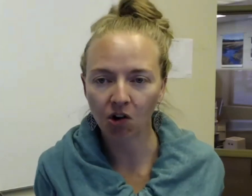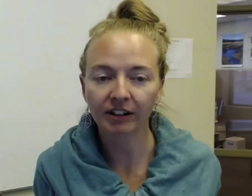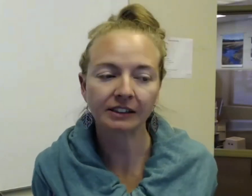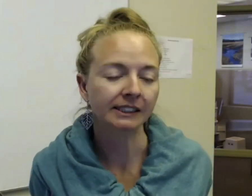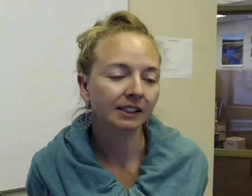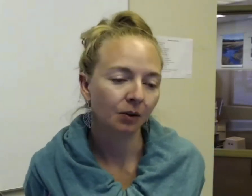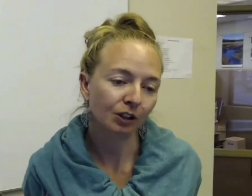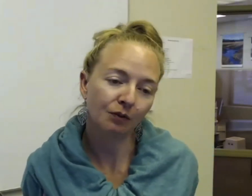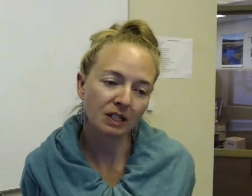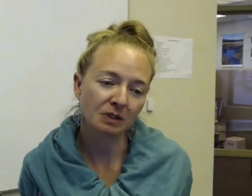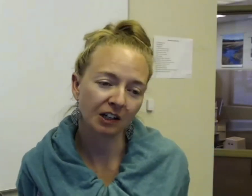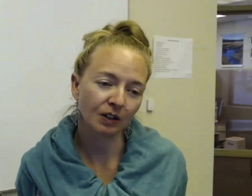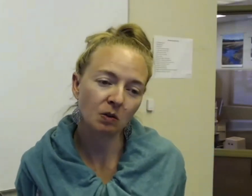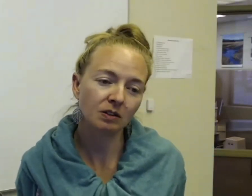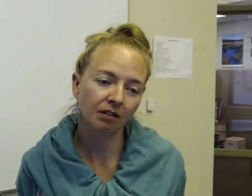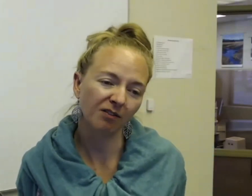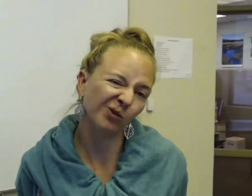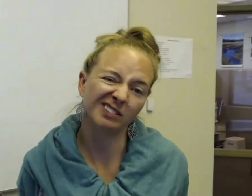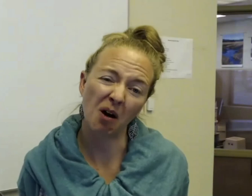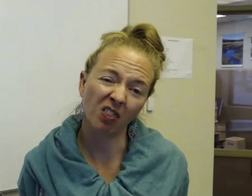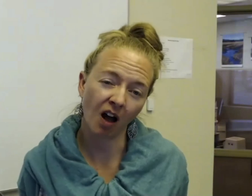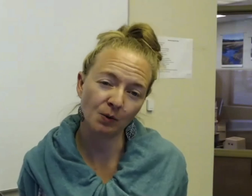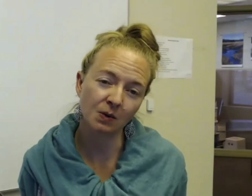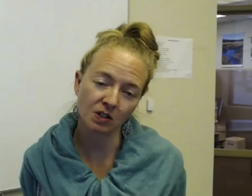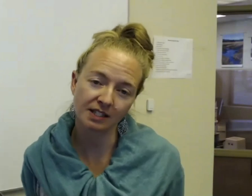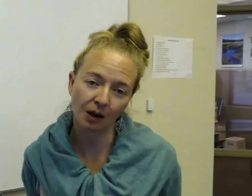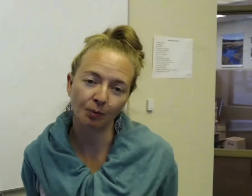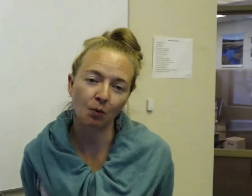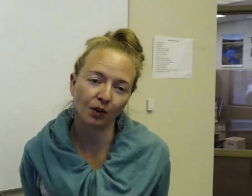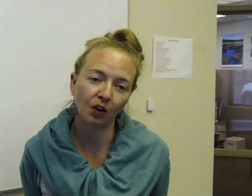more, or you want some materials or some online resources that would be worth looking out,